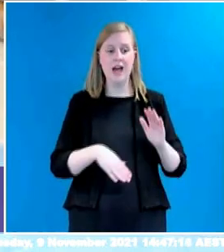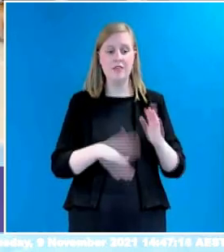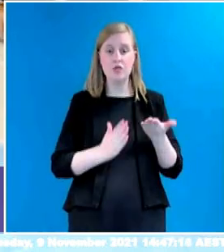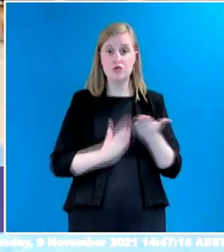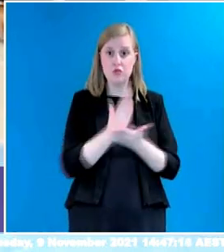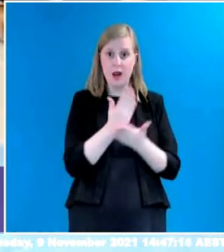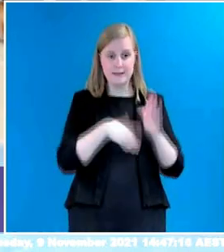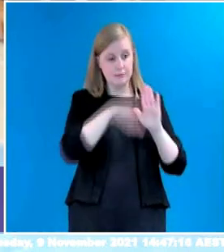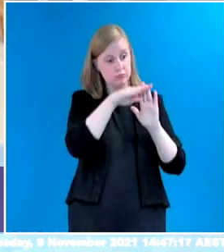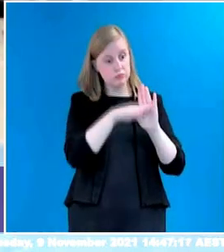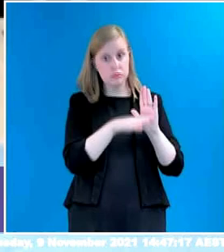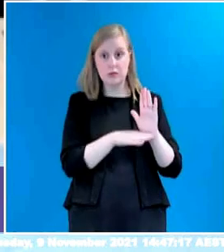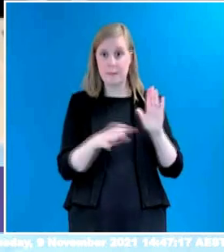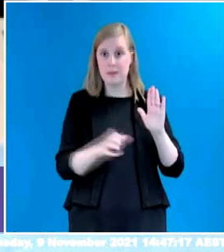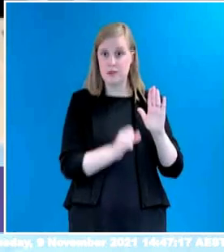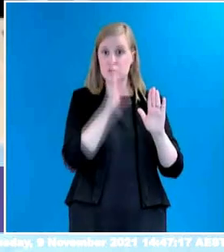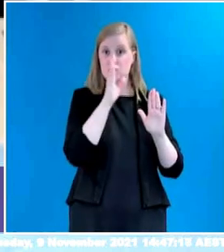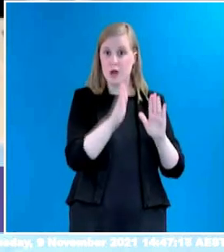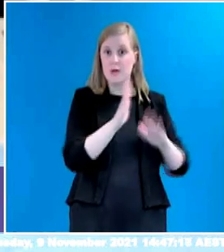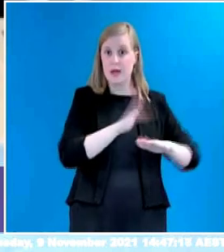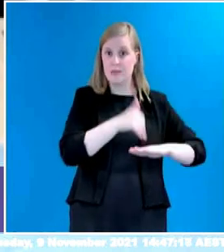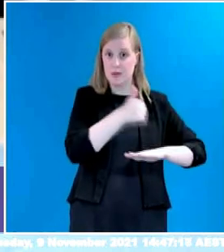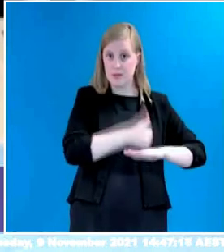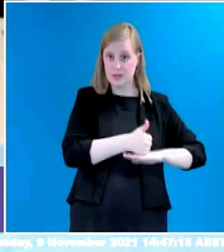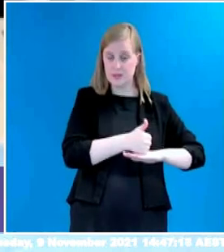right in understanding that you are thinking about those rights in the